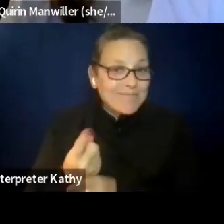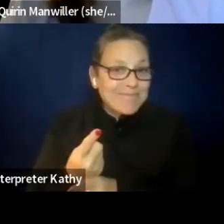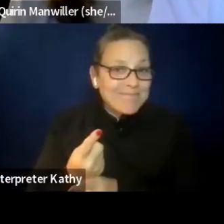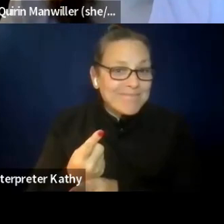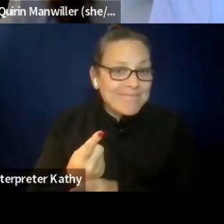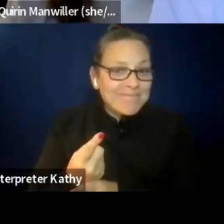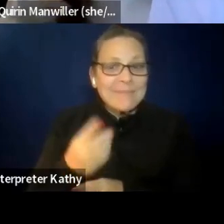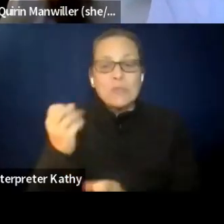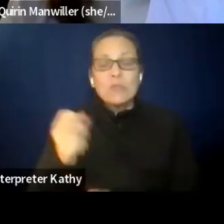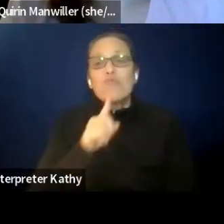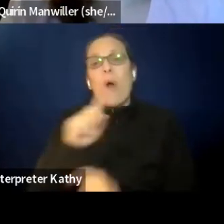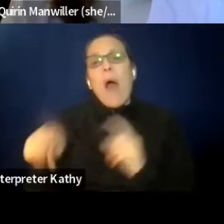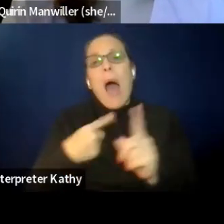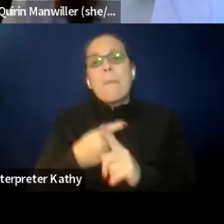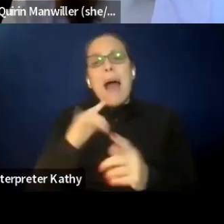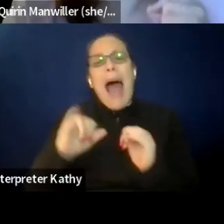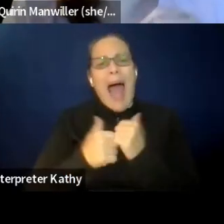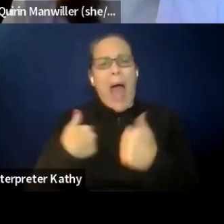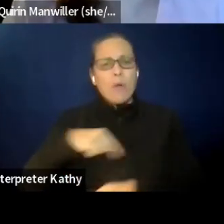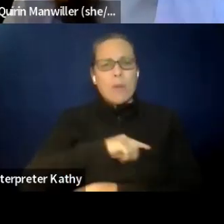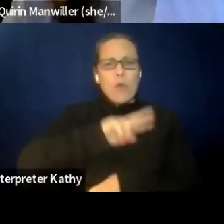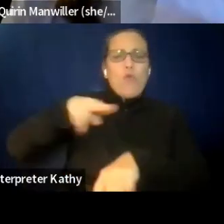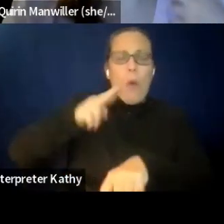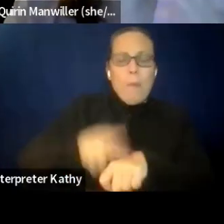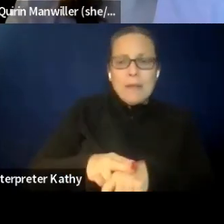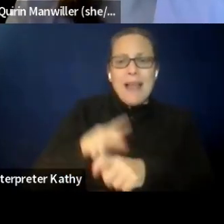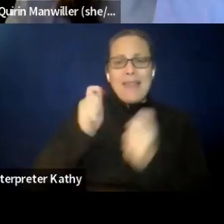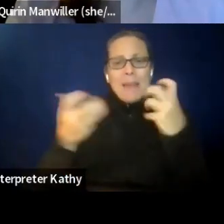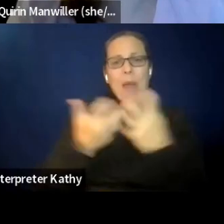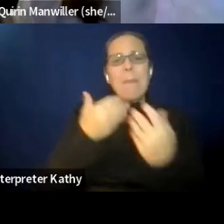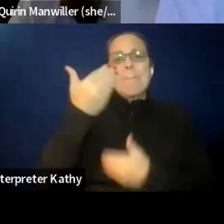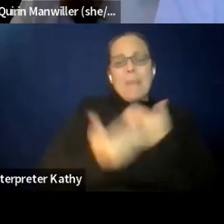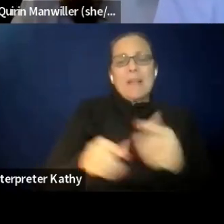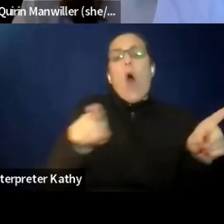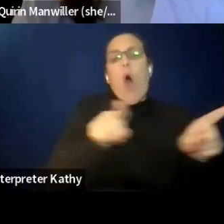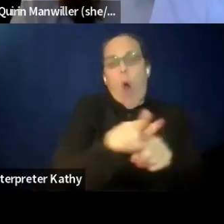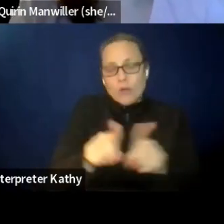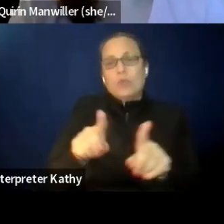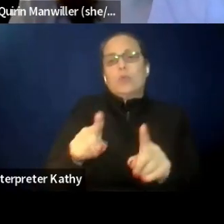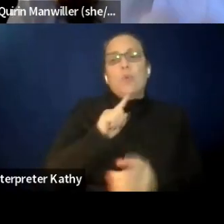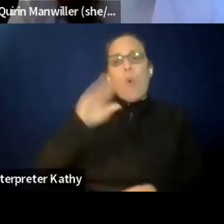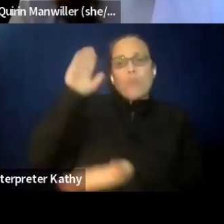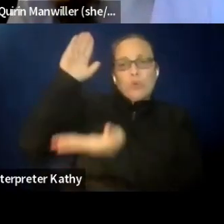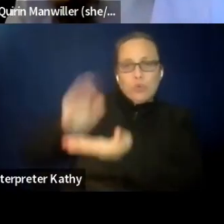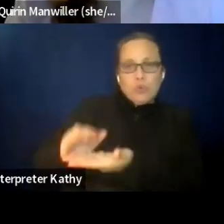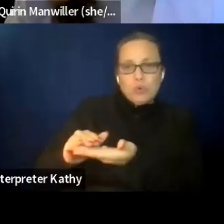they don't want to put themselves at more risk, right? So it's really about kind of normalizing